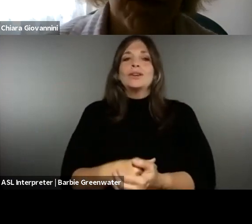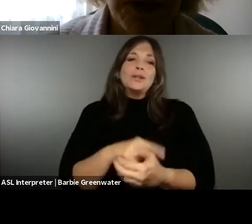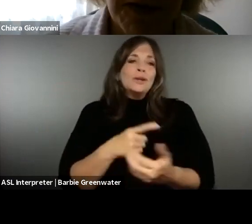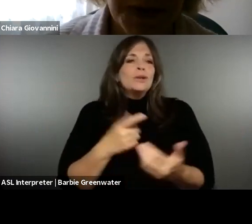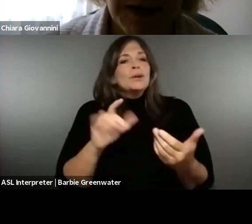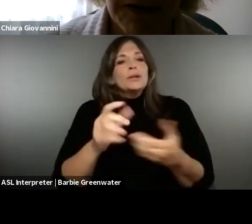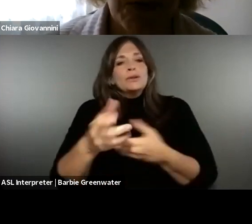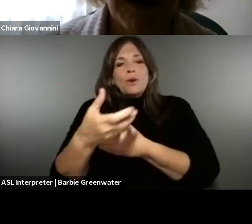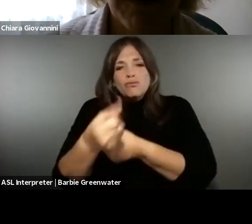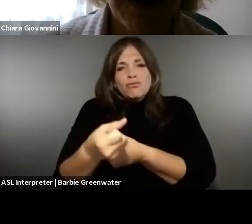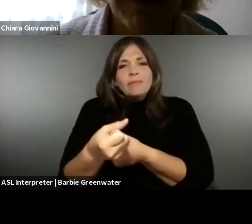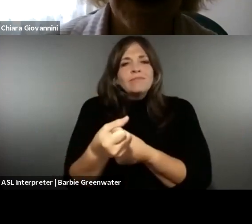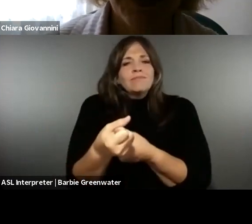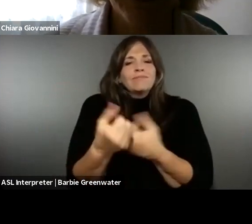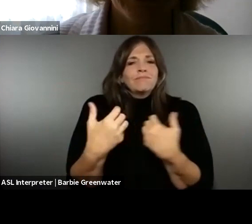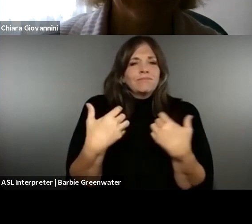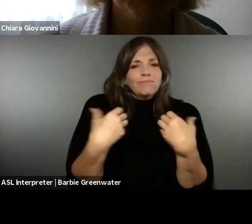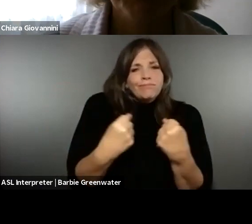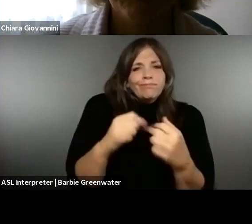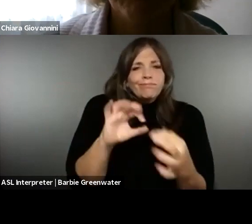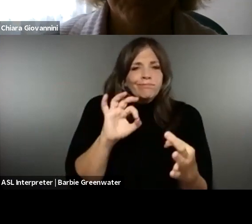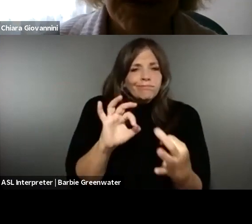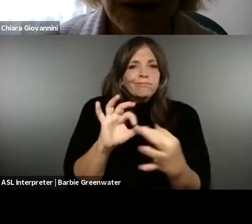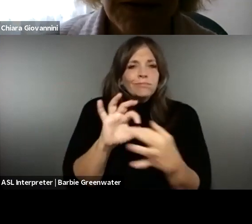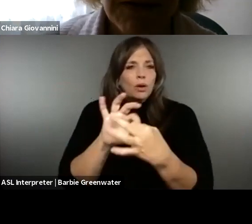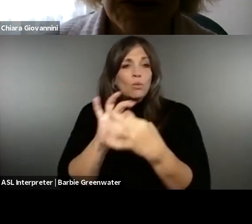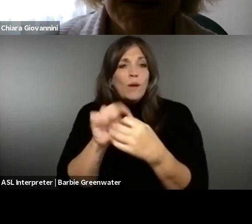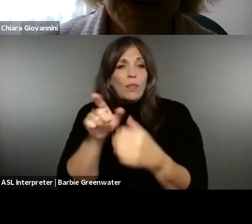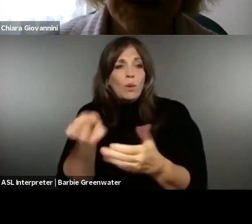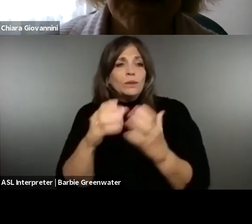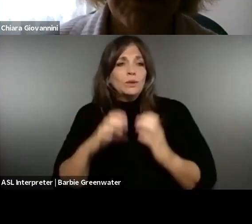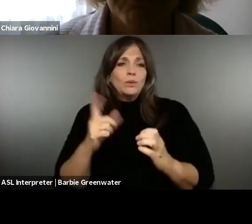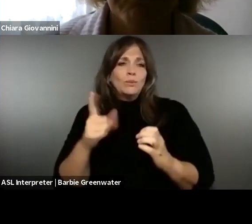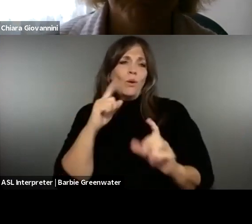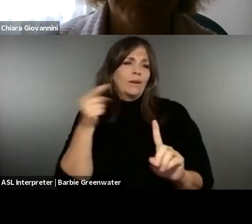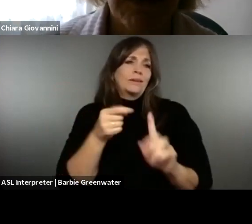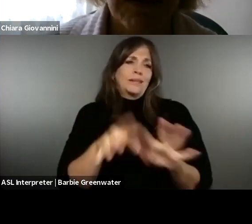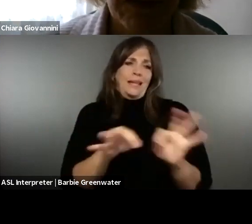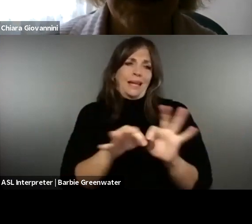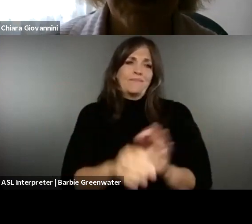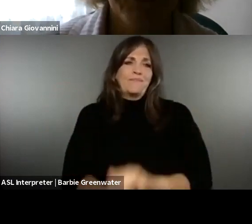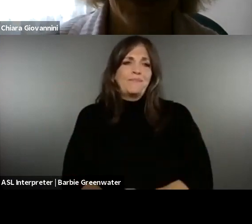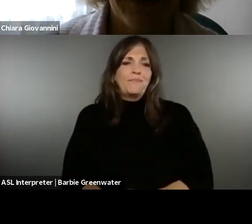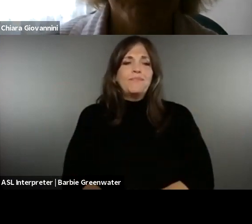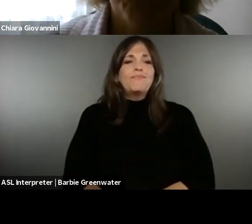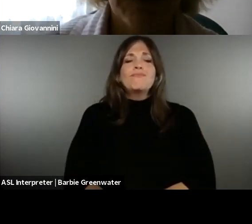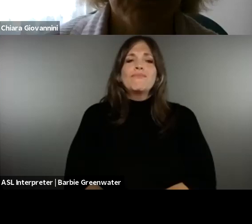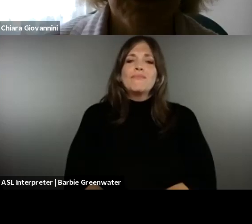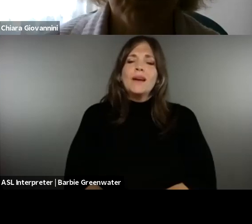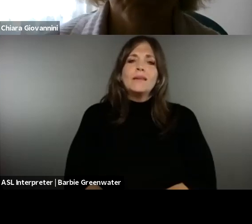before the other. Trust and confidence of consumers are always the key of whatever market we are discussing